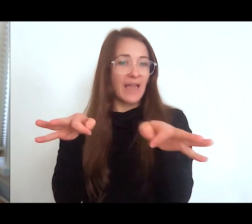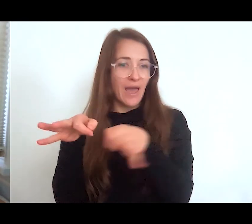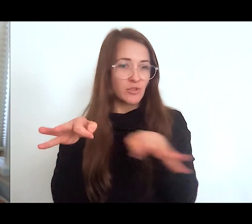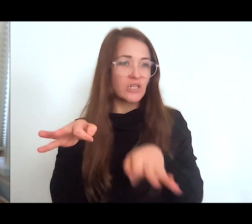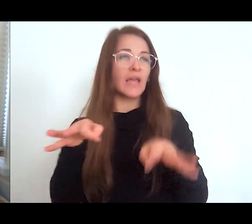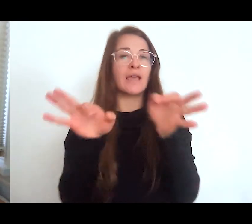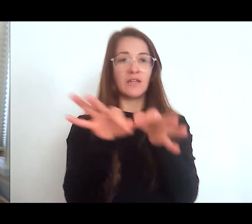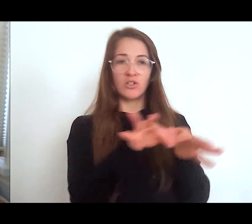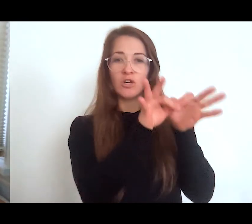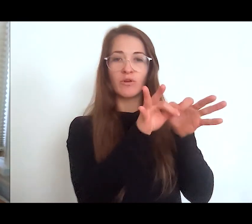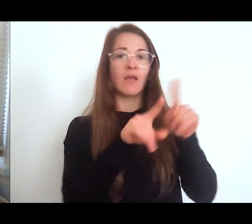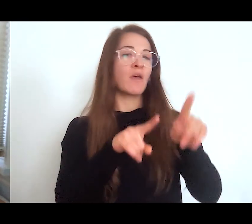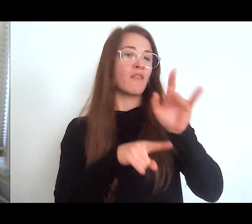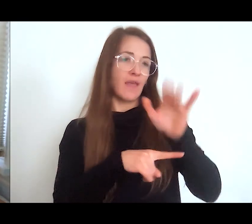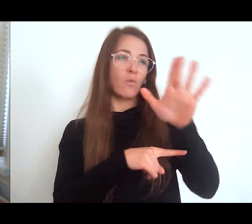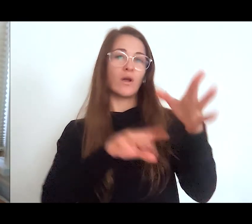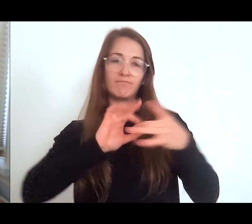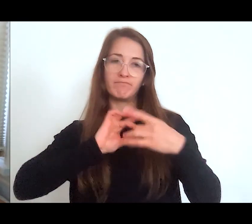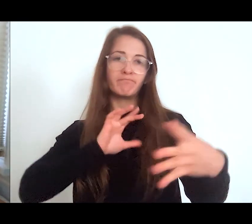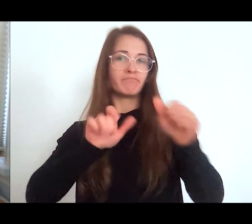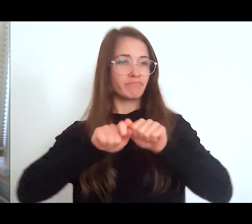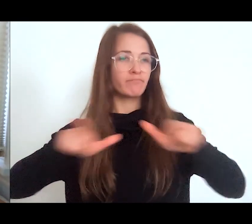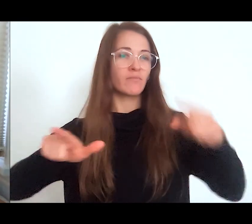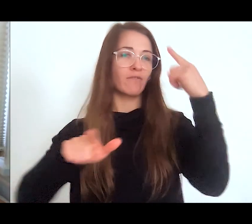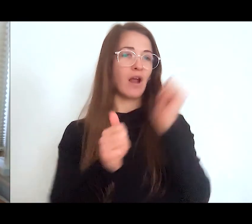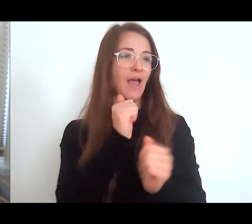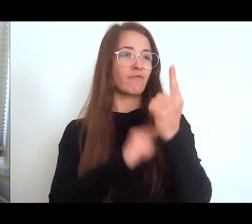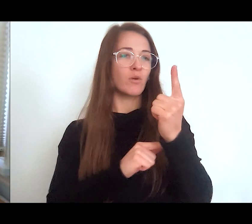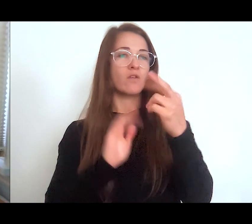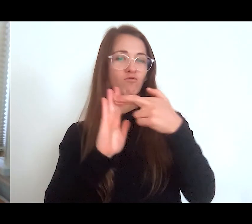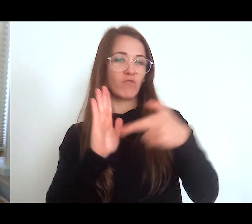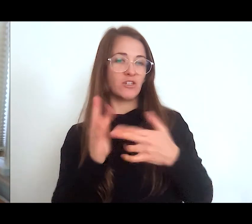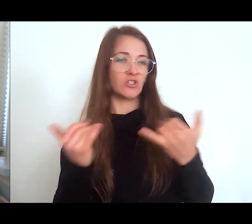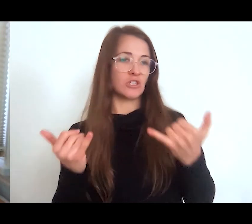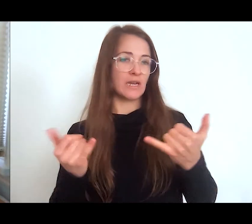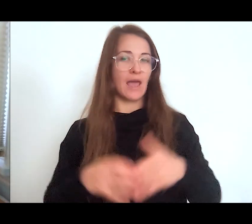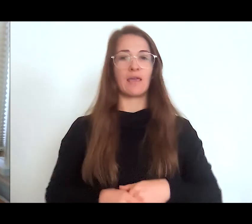GET THE CAPTIONING AND THE INTERPRETING TOGETHER, BUT THAT IS GOING OUT TO EVERYONE